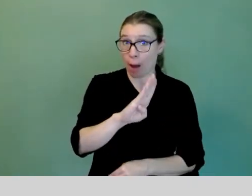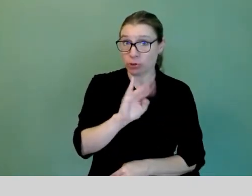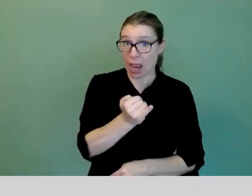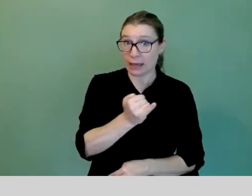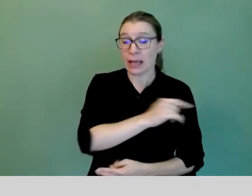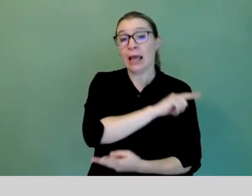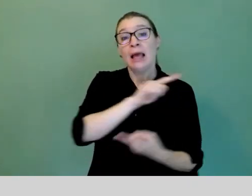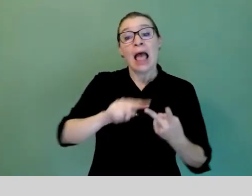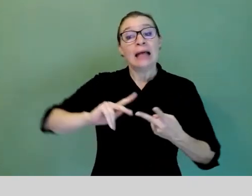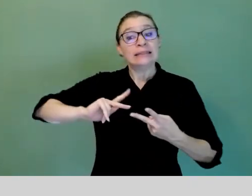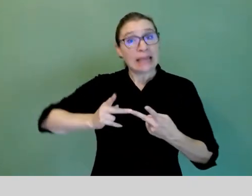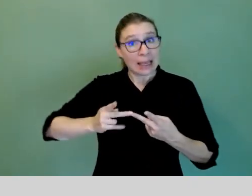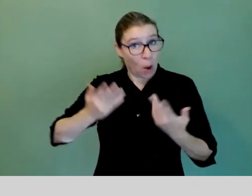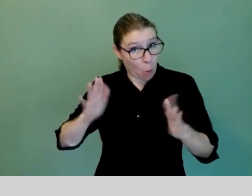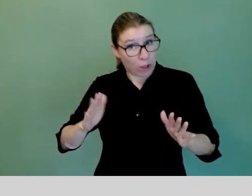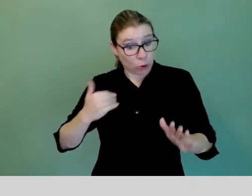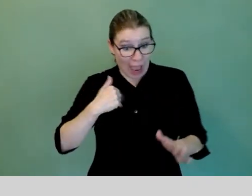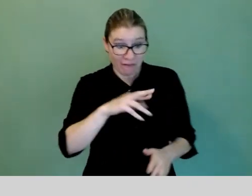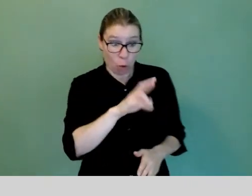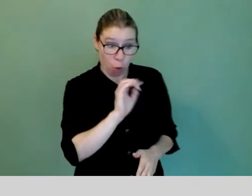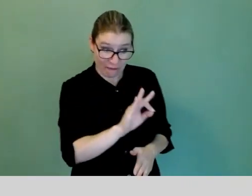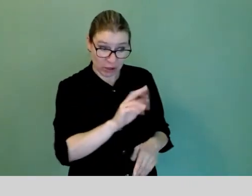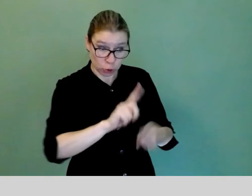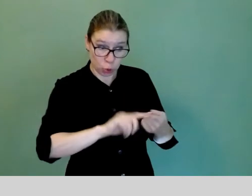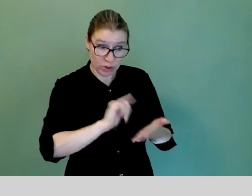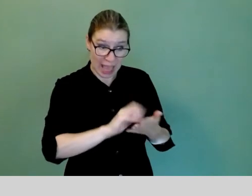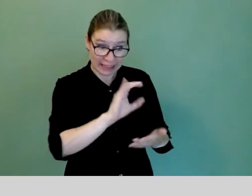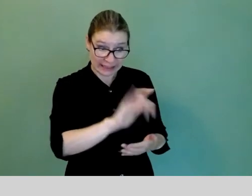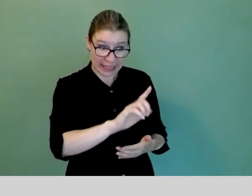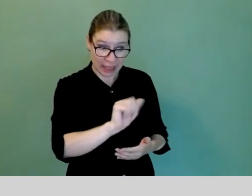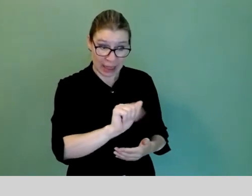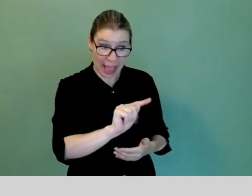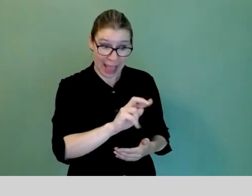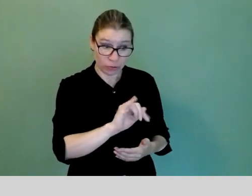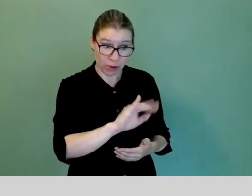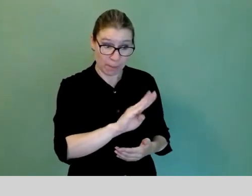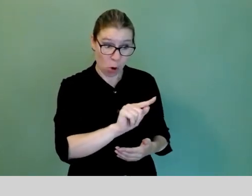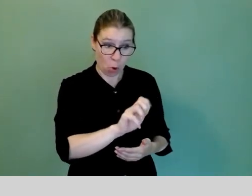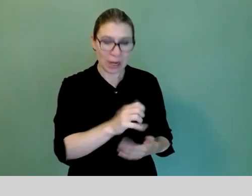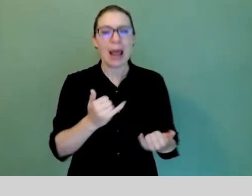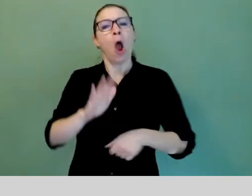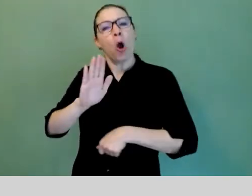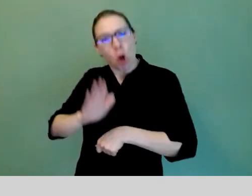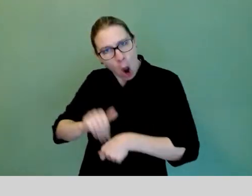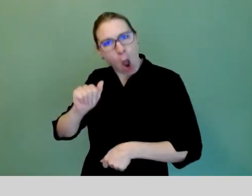once you have a reference to the ceil attribute, is to call that attribute because that attribute is a method.